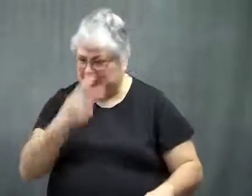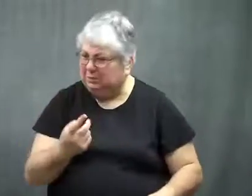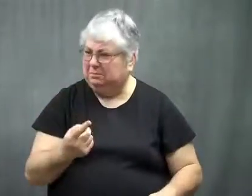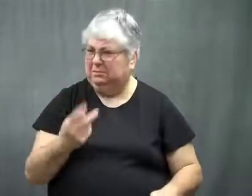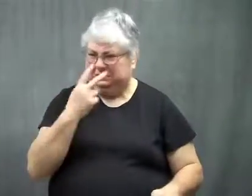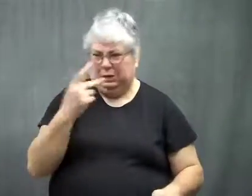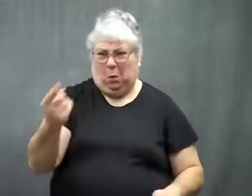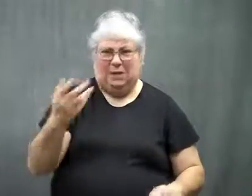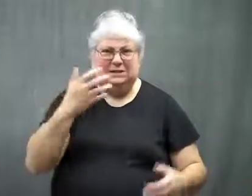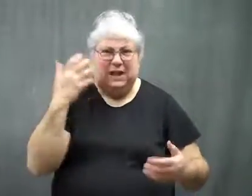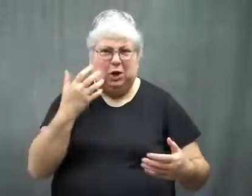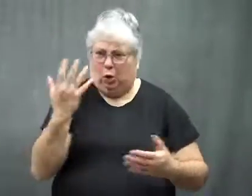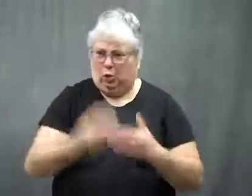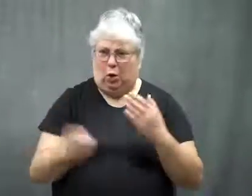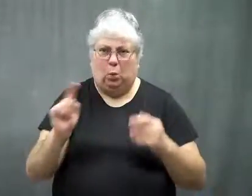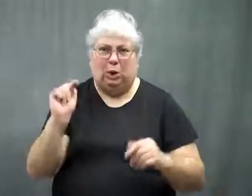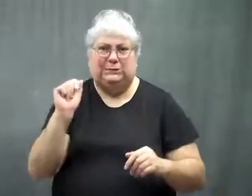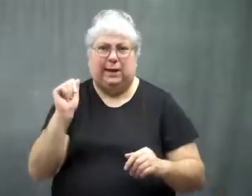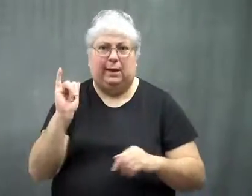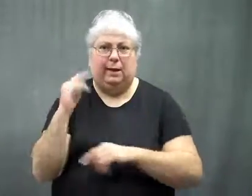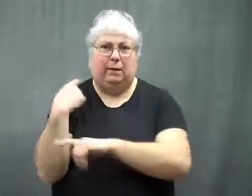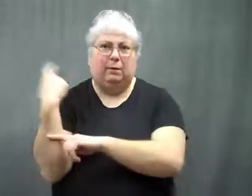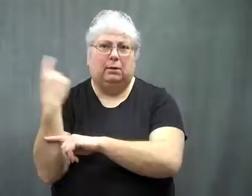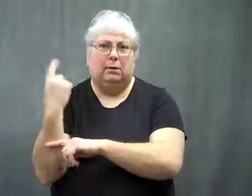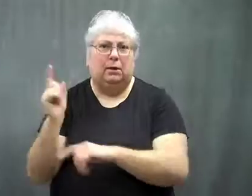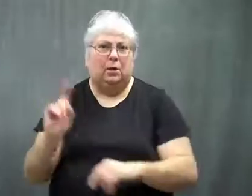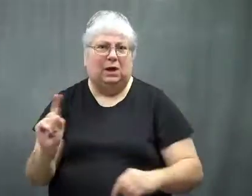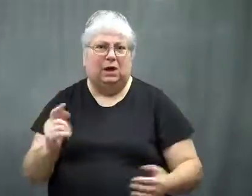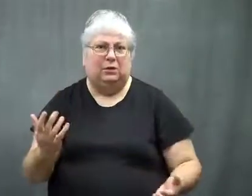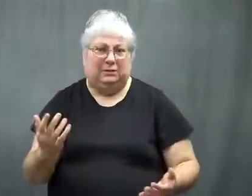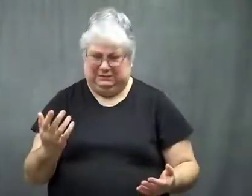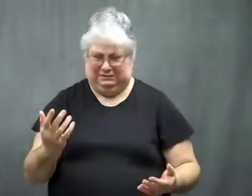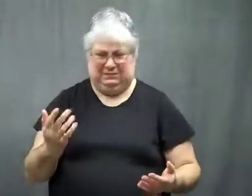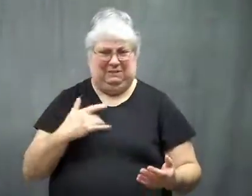He said a tiger was missing its tail.